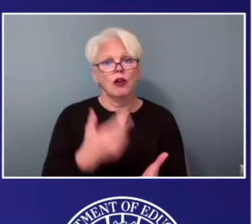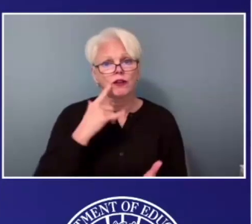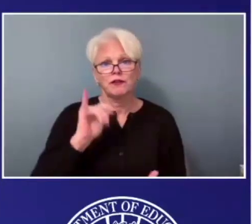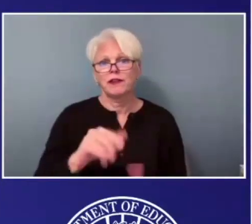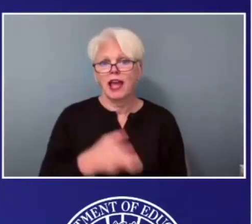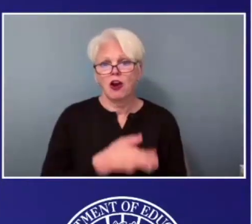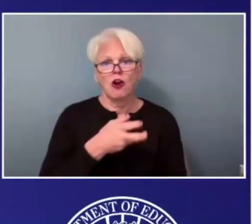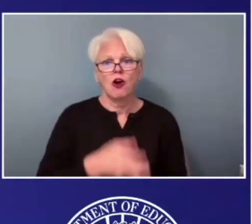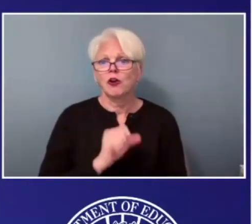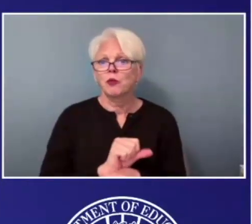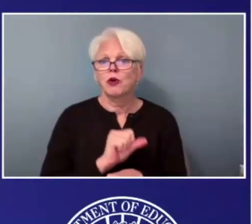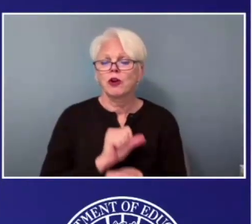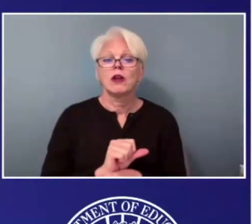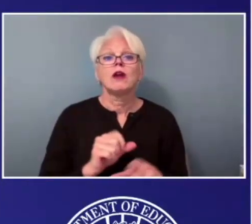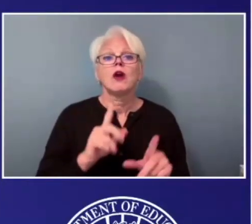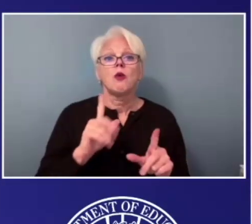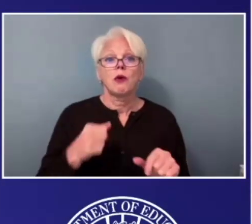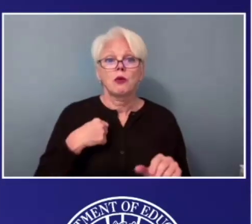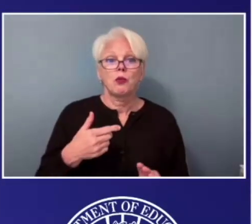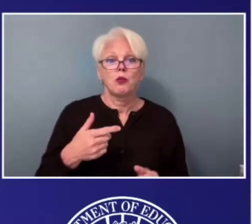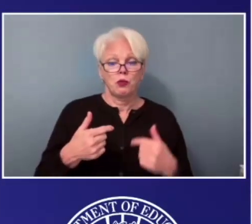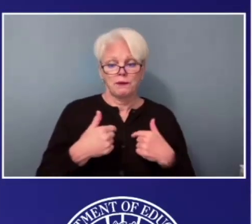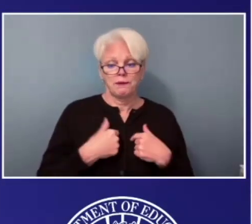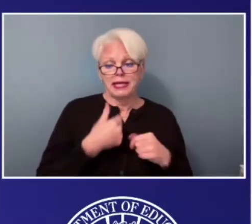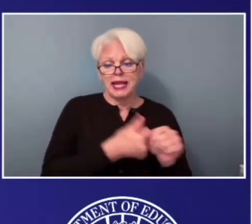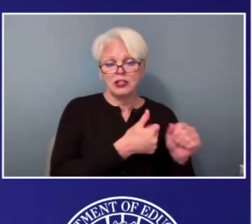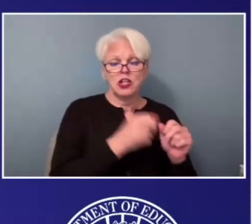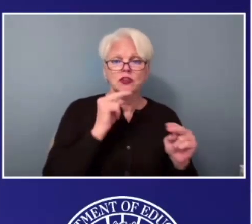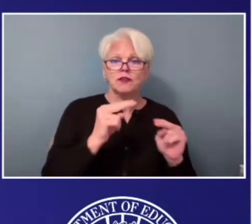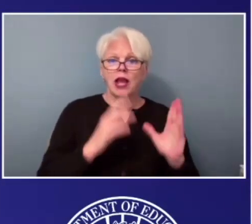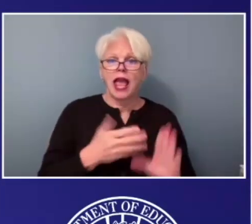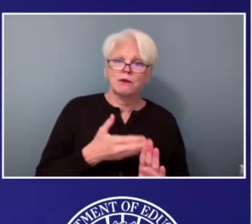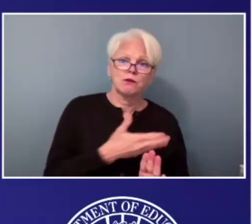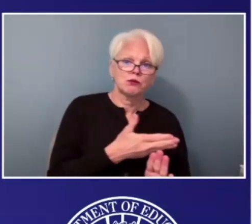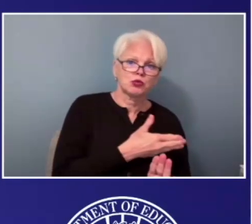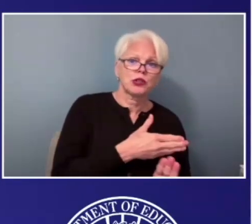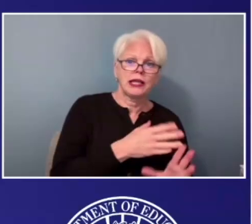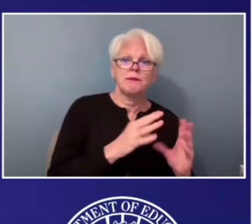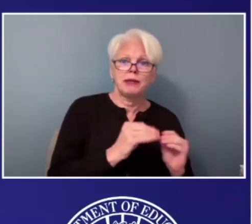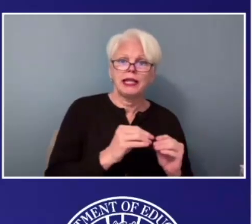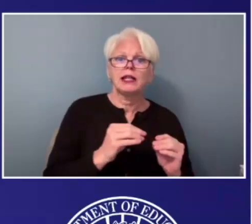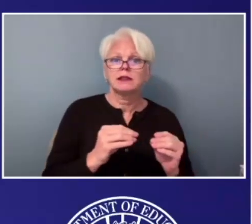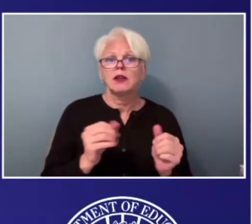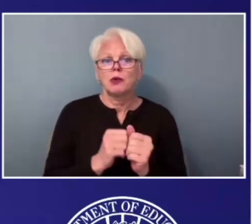When we had our pre-meetings, me and each of the negotiators, and alternate and primaries individually,